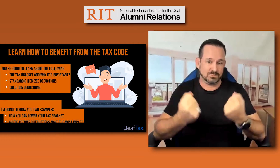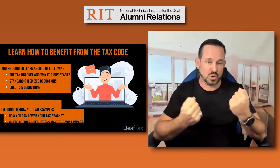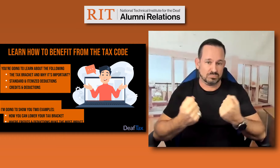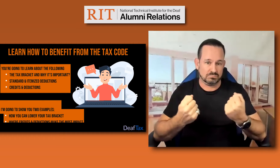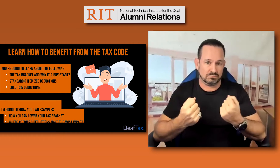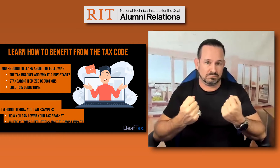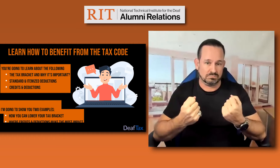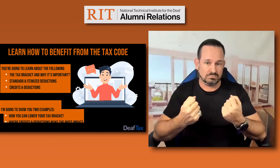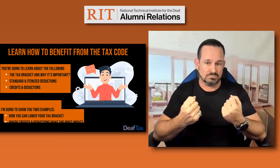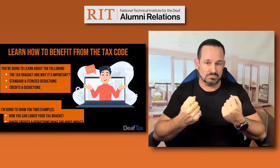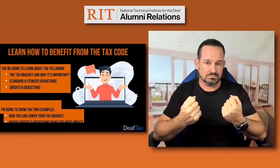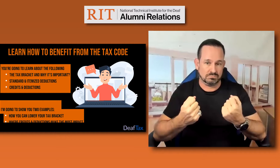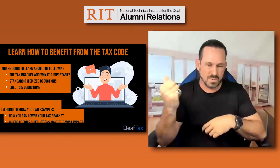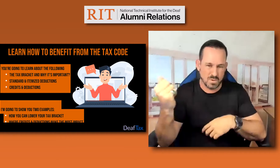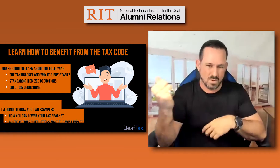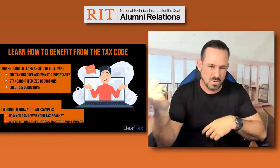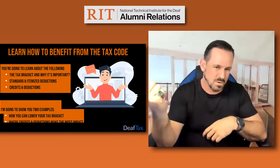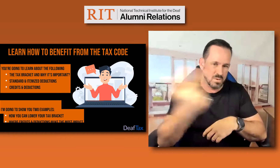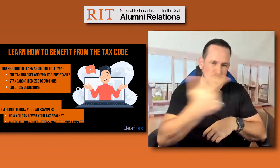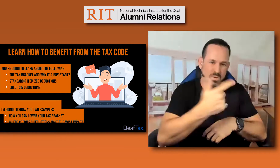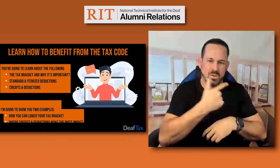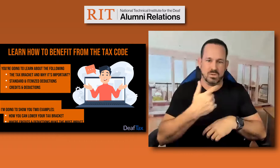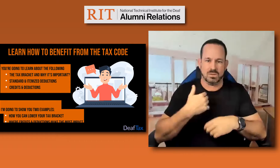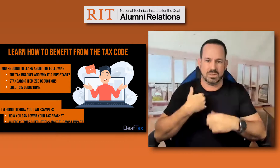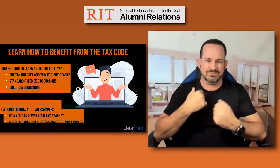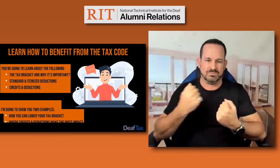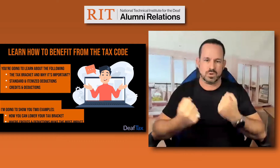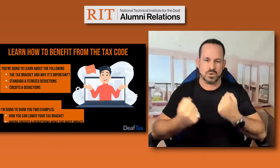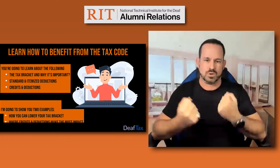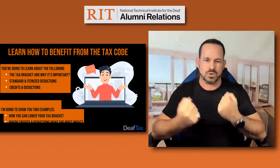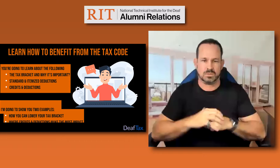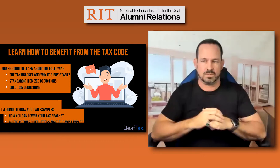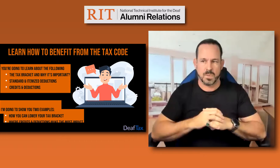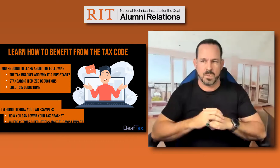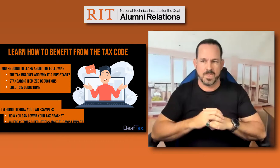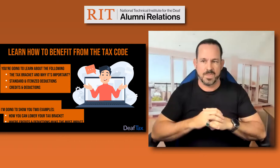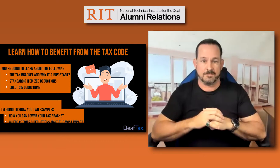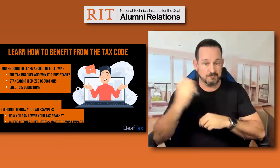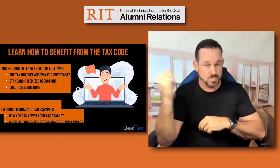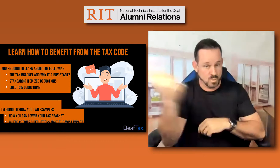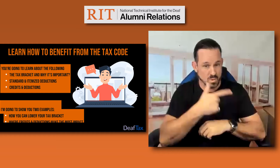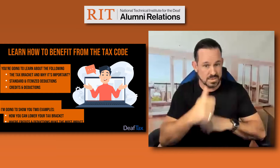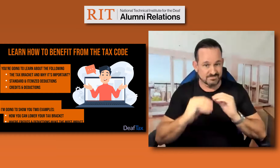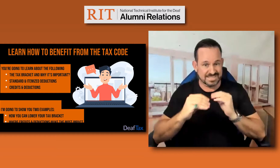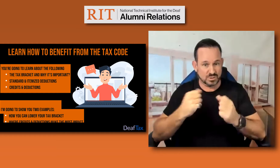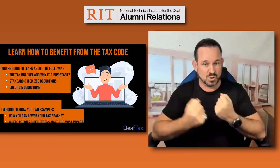Think of taxes like a car. Most of us have cars,